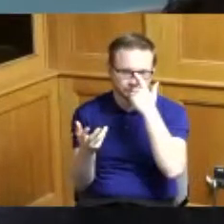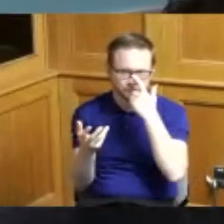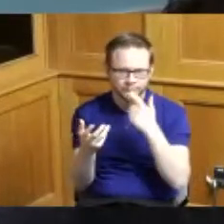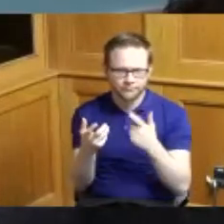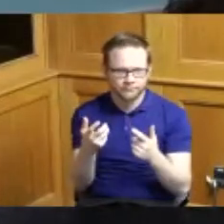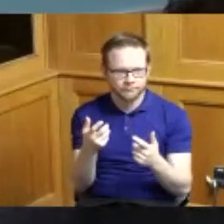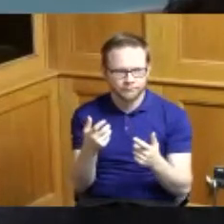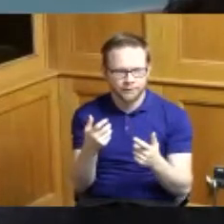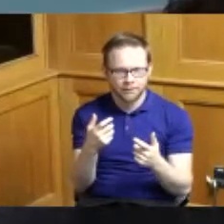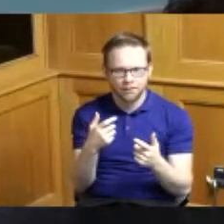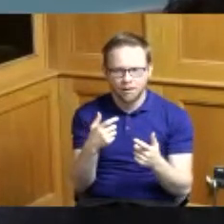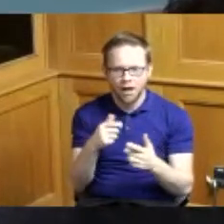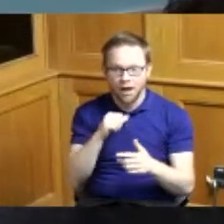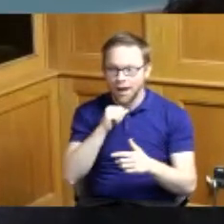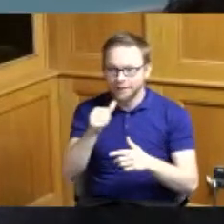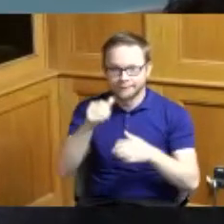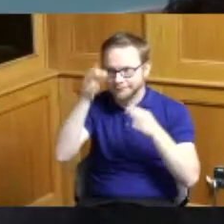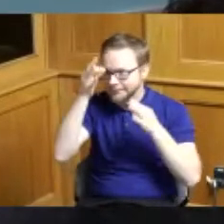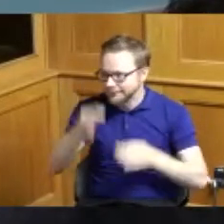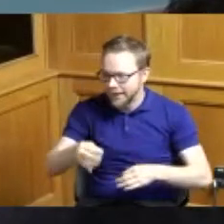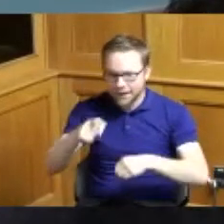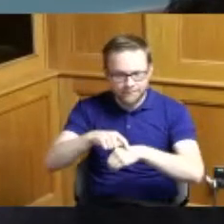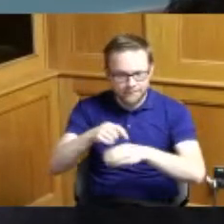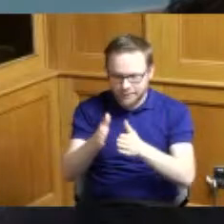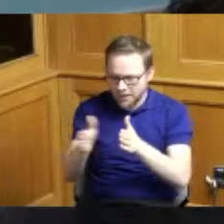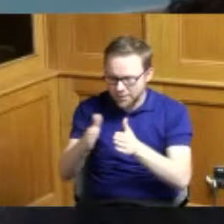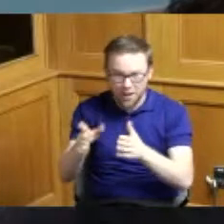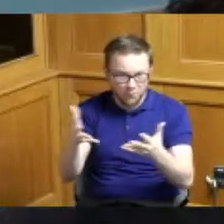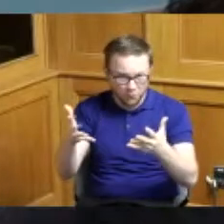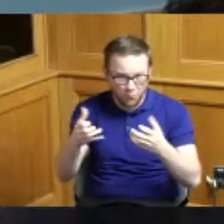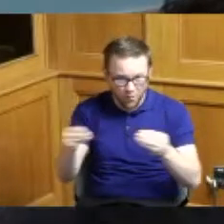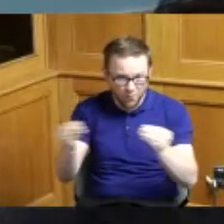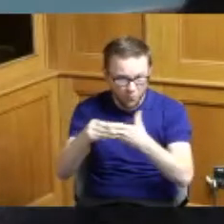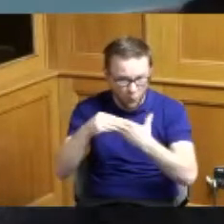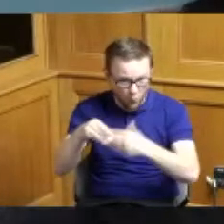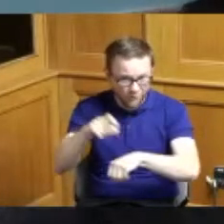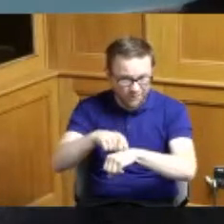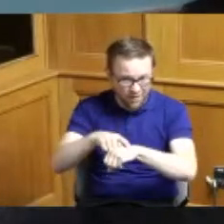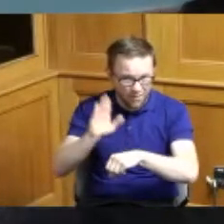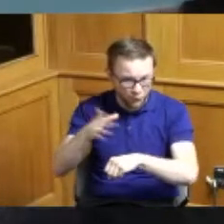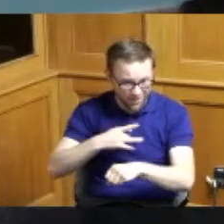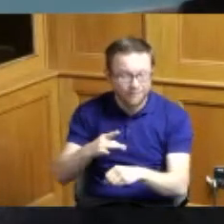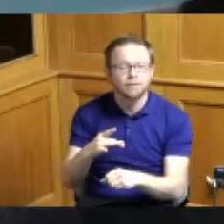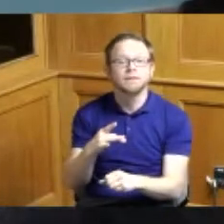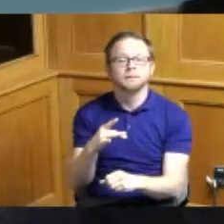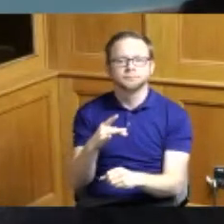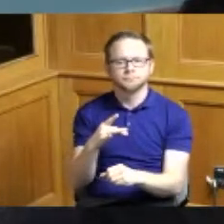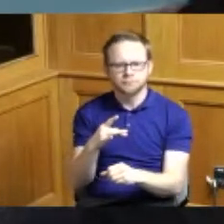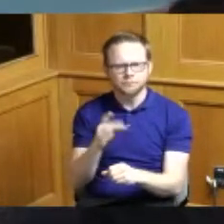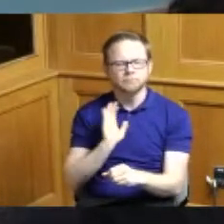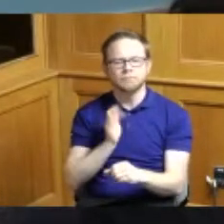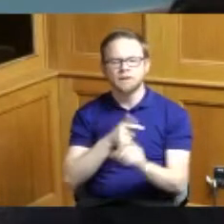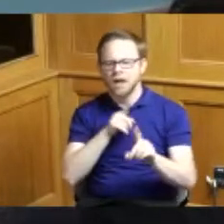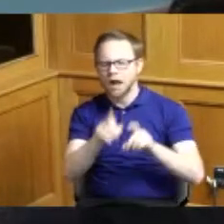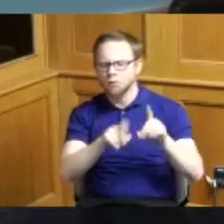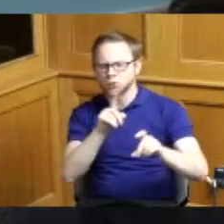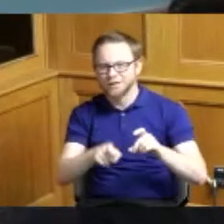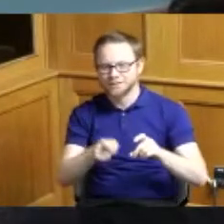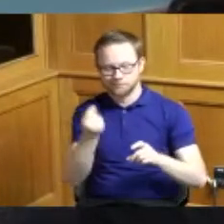was given the timeline I'd like to have more on some of the things that we asked about on Tuesday